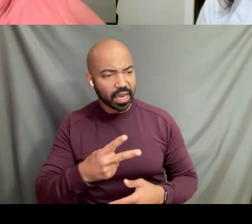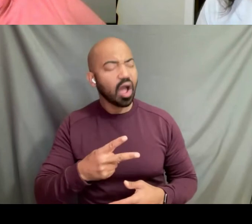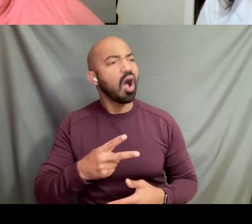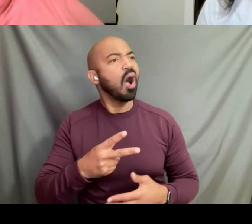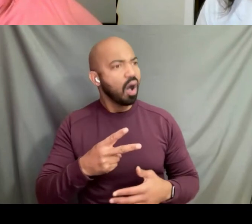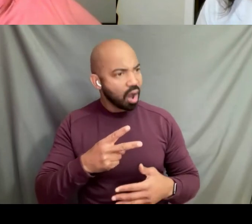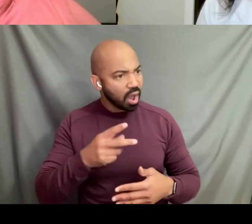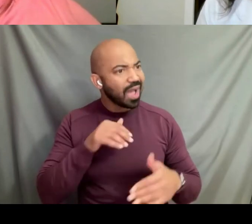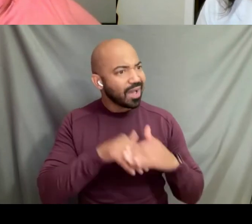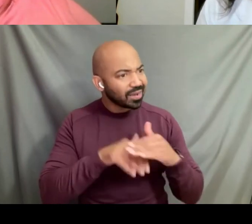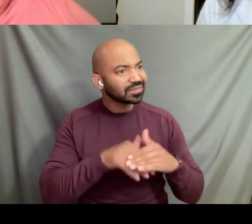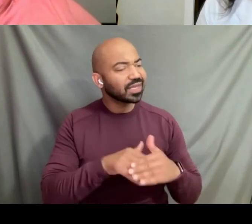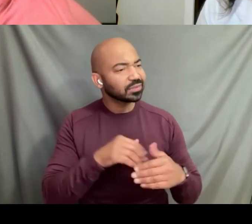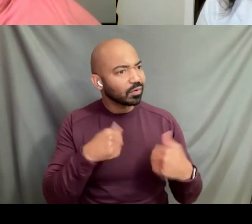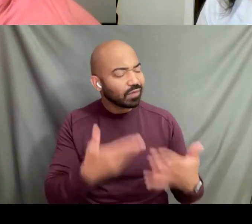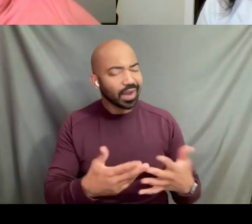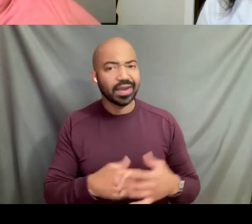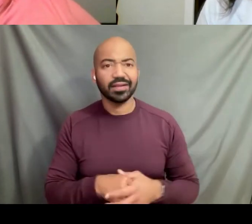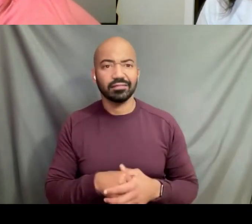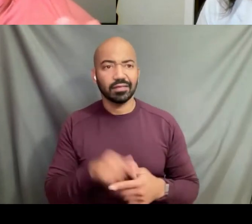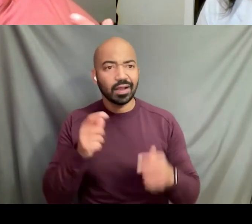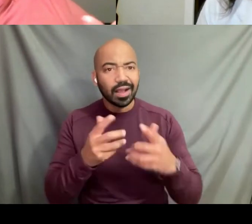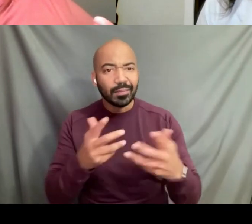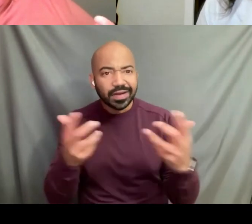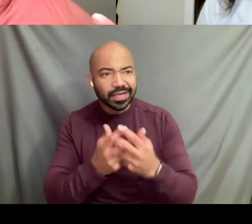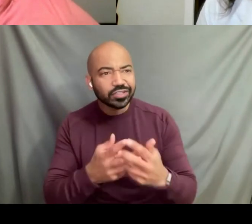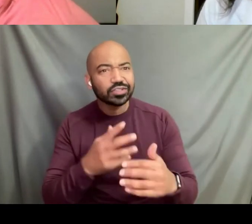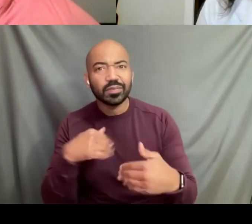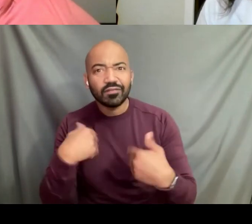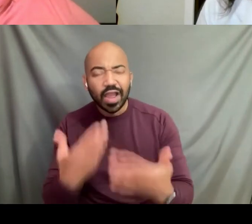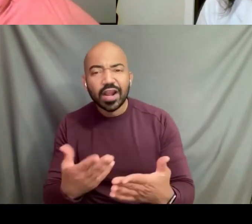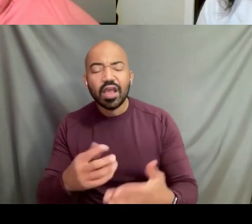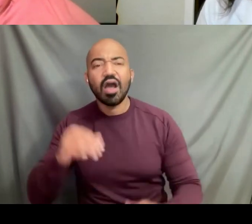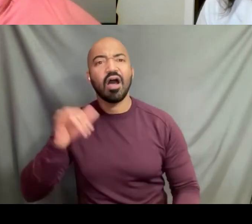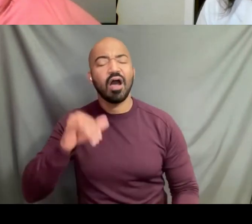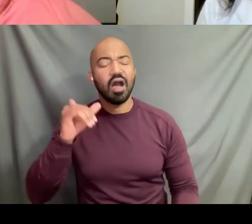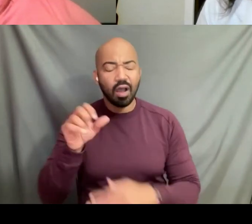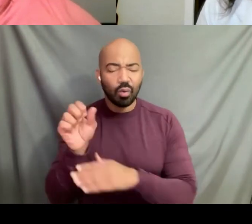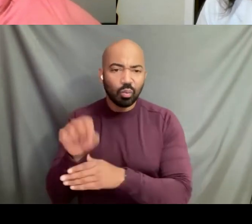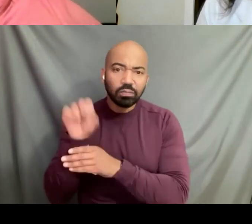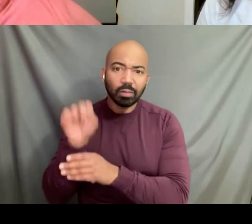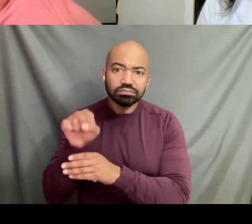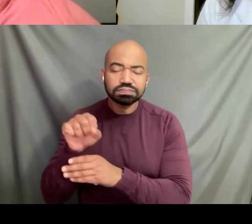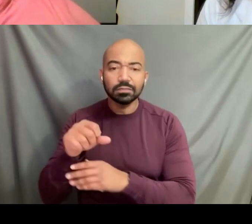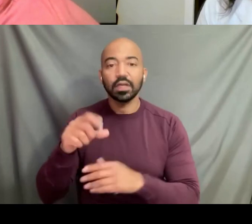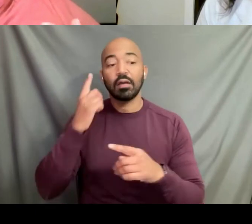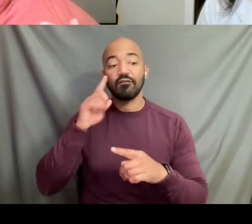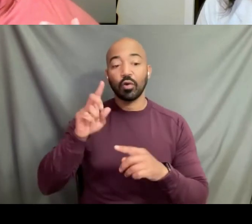the way that students in the US and people with disabilities in the US are included